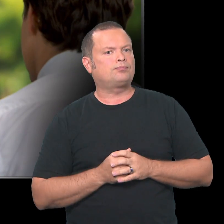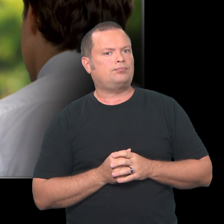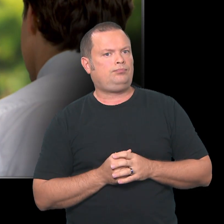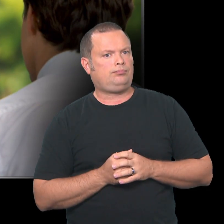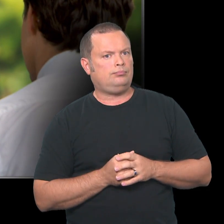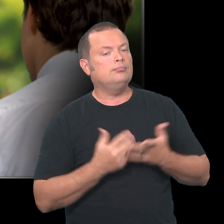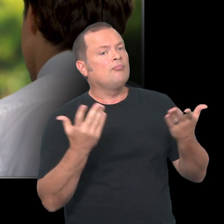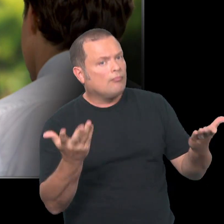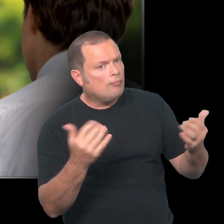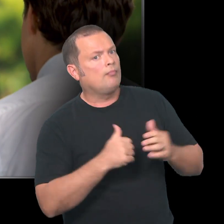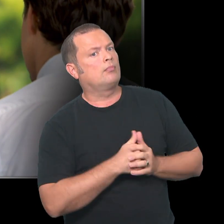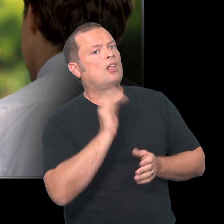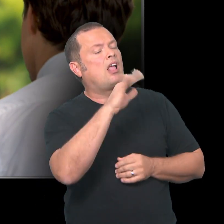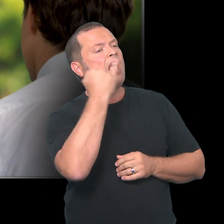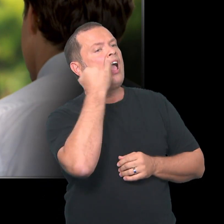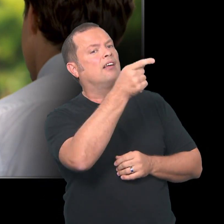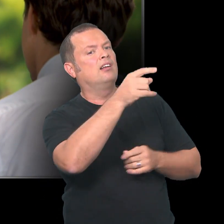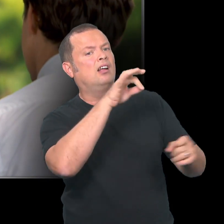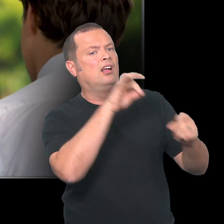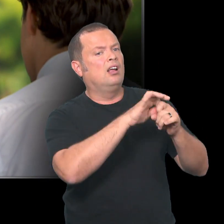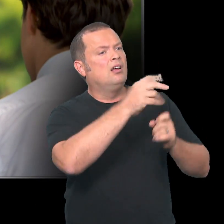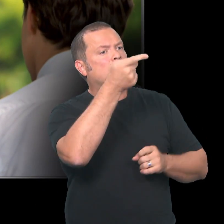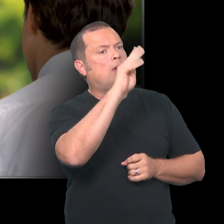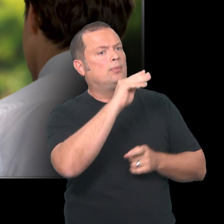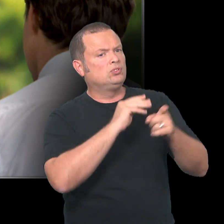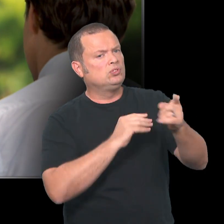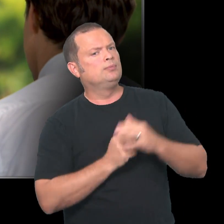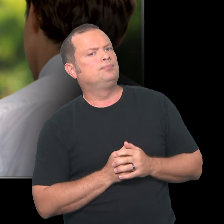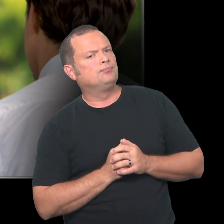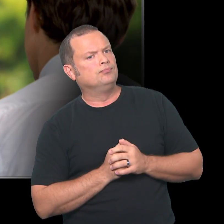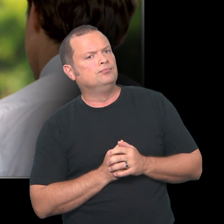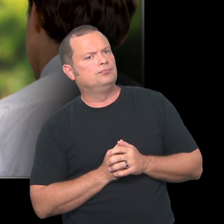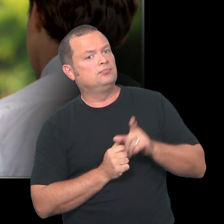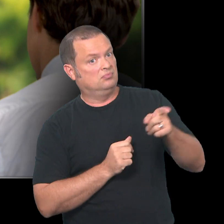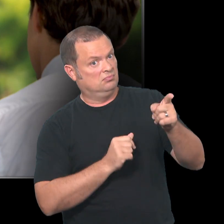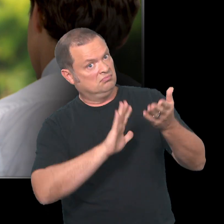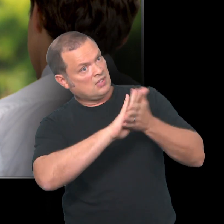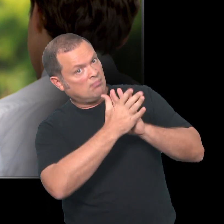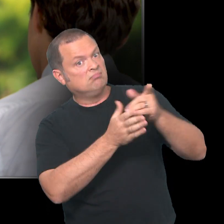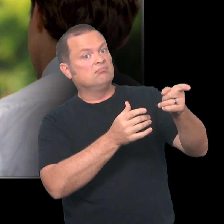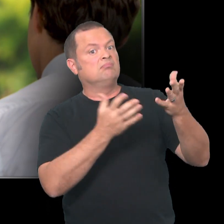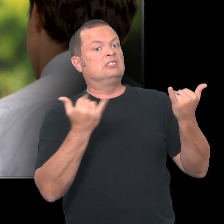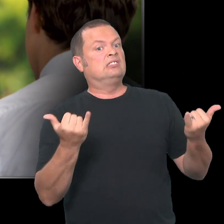if we're going to grow. If you become Prime Minister after October 19th,